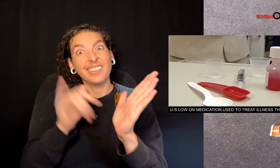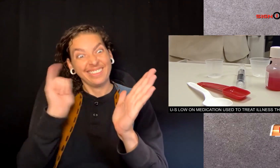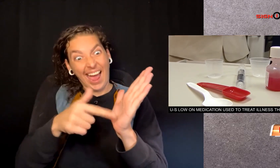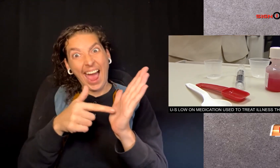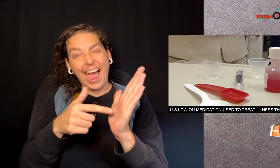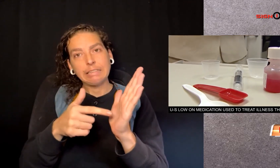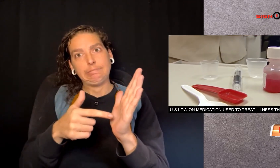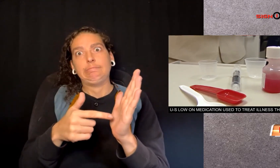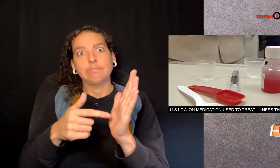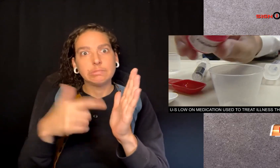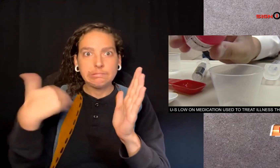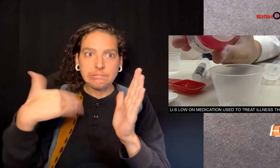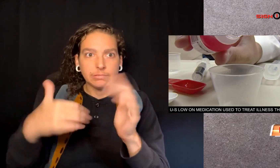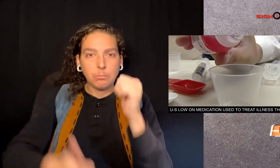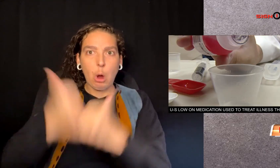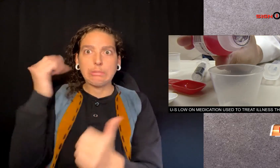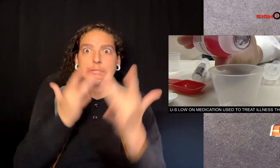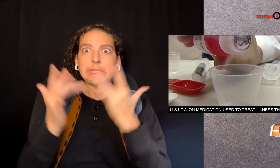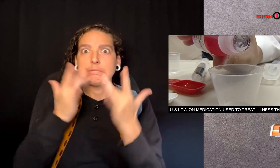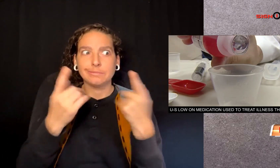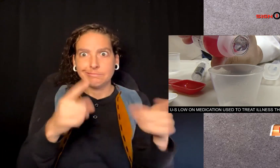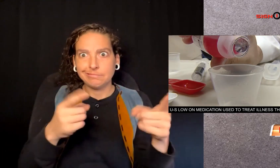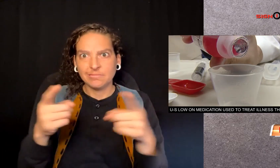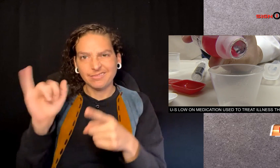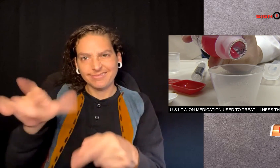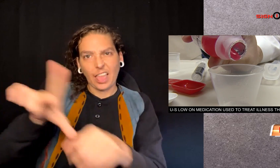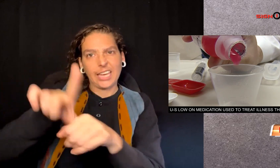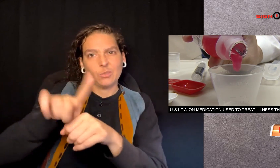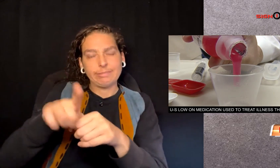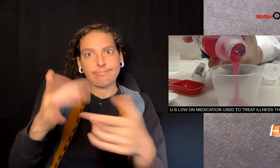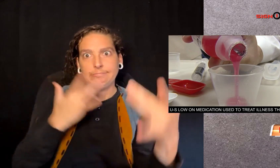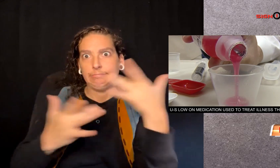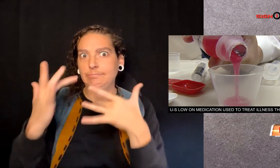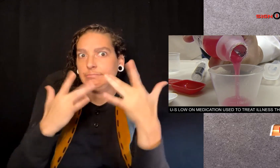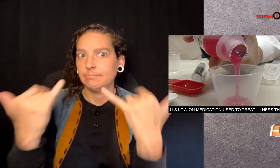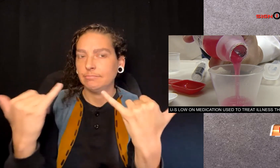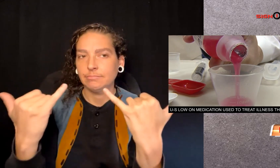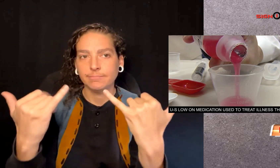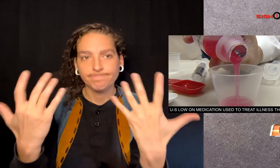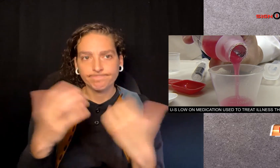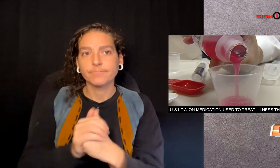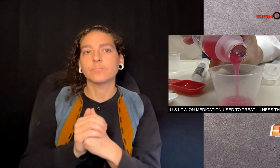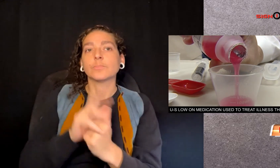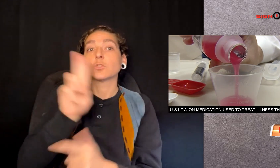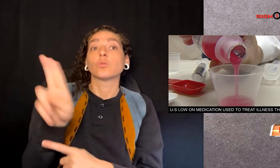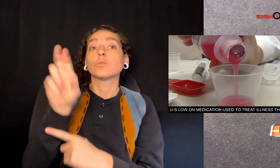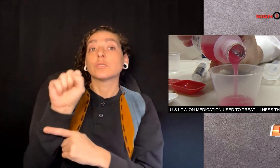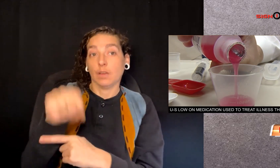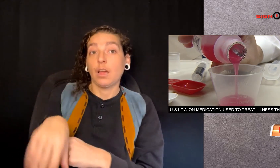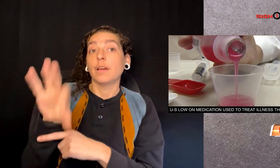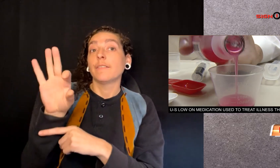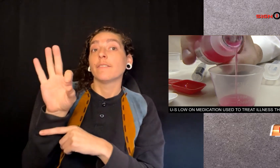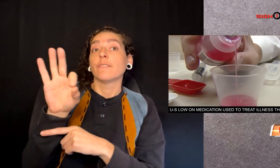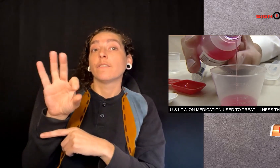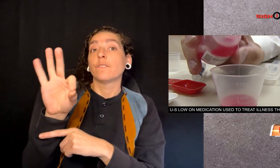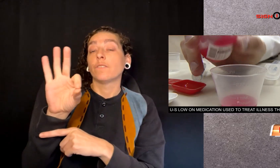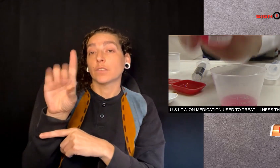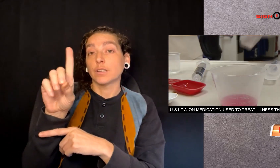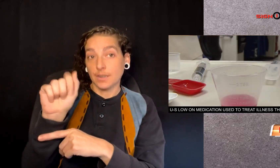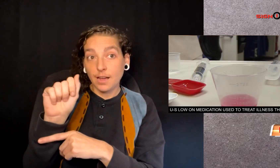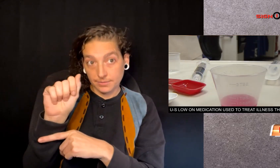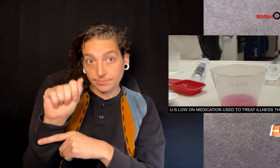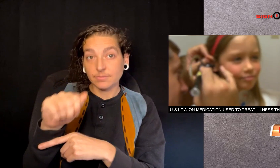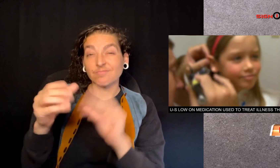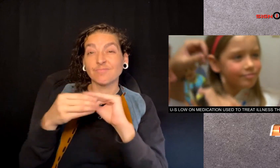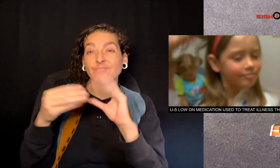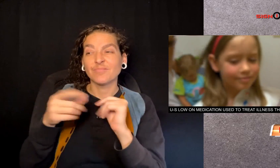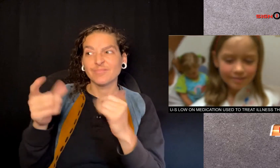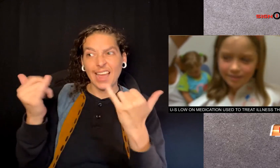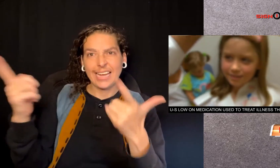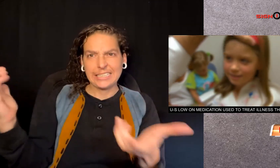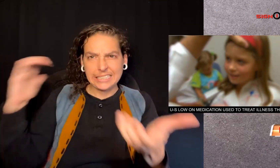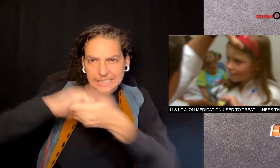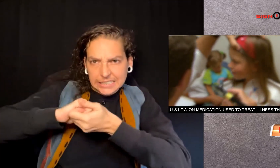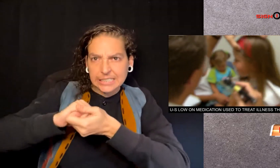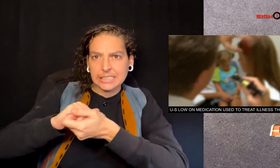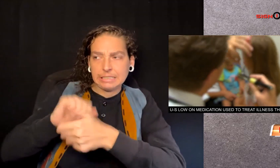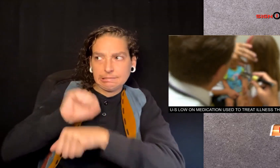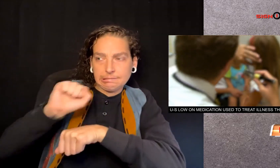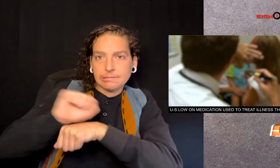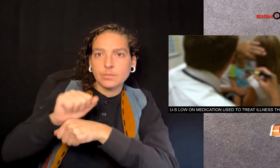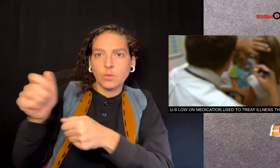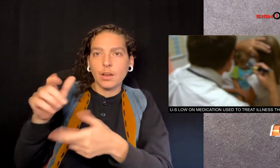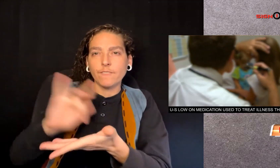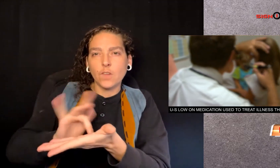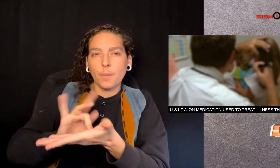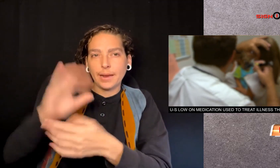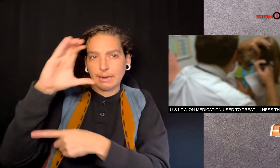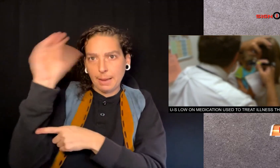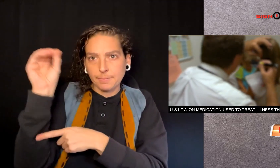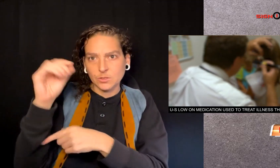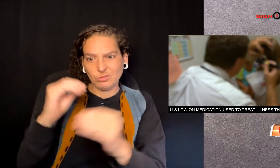are occurring the FDA says it is working with pharmaceutical